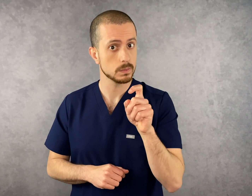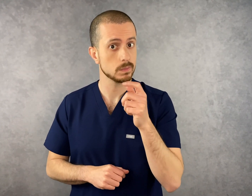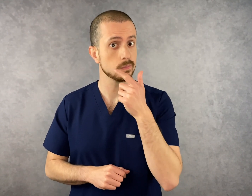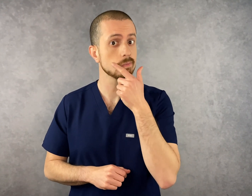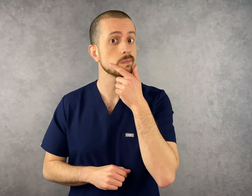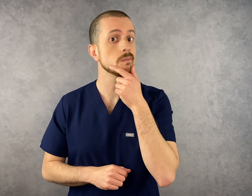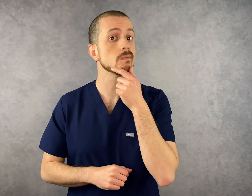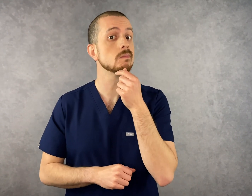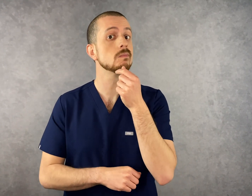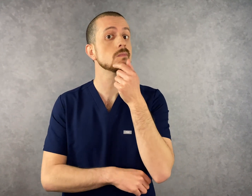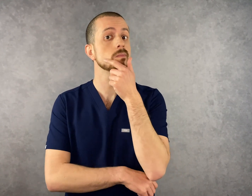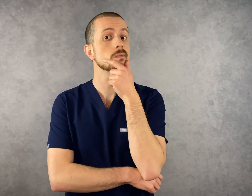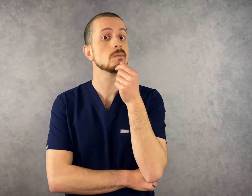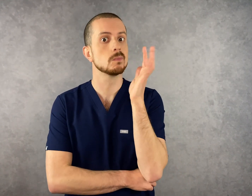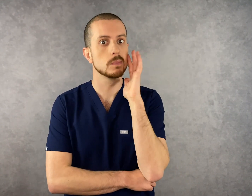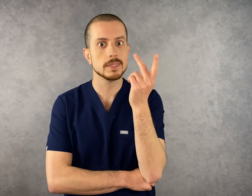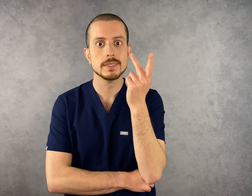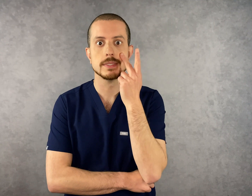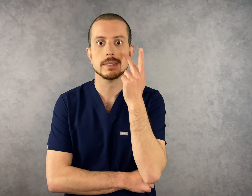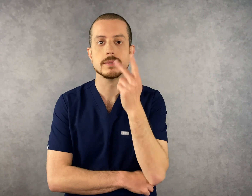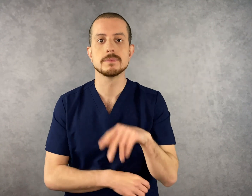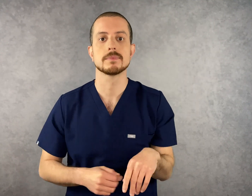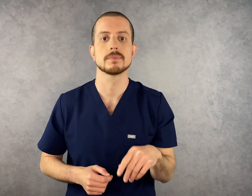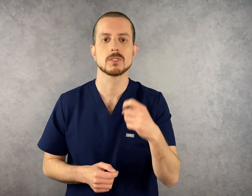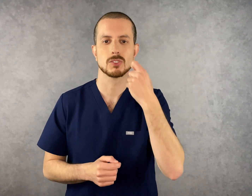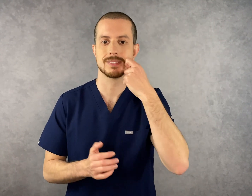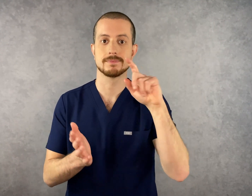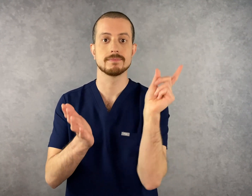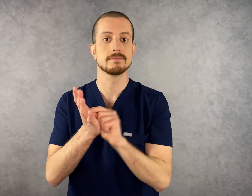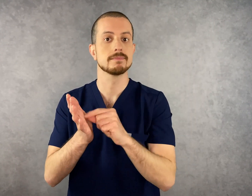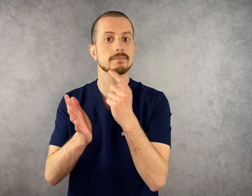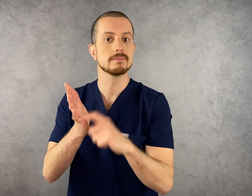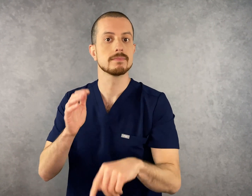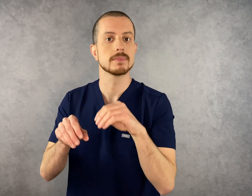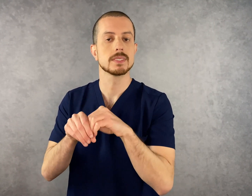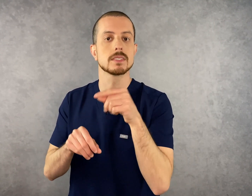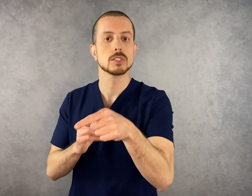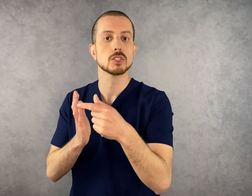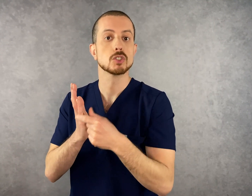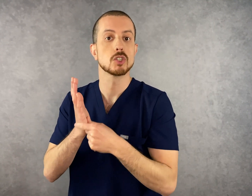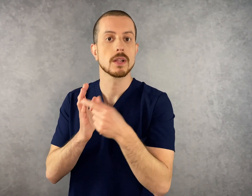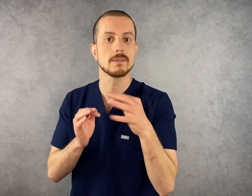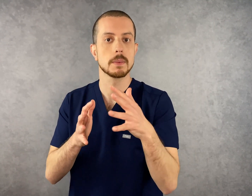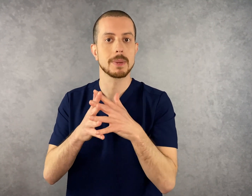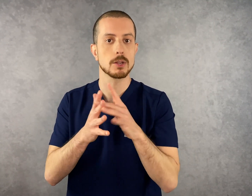Hmm... let's find out! An article was recently published in the Journal